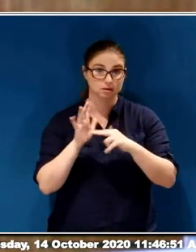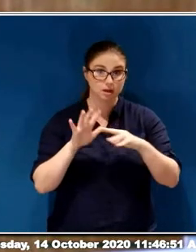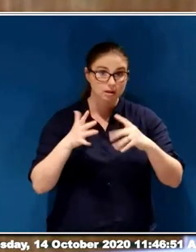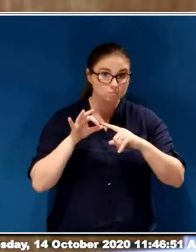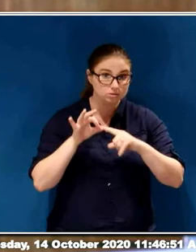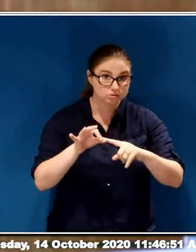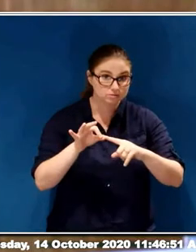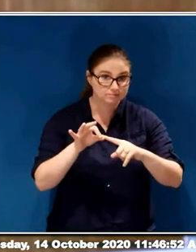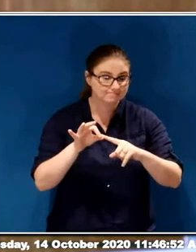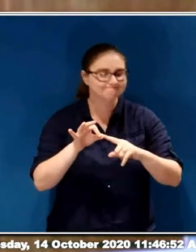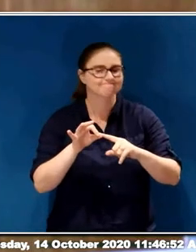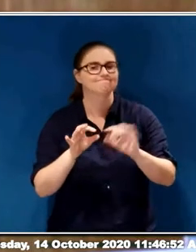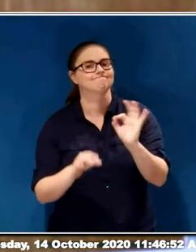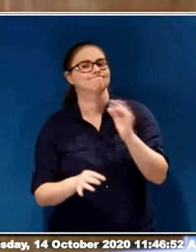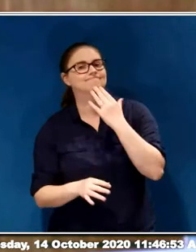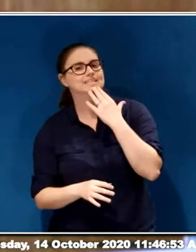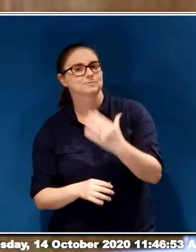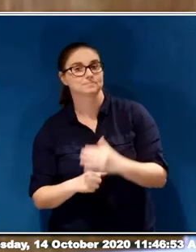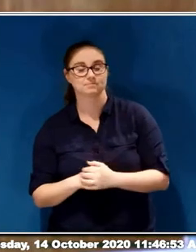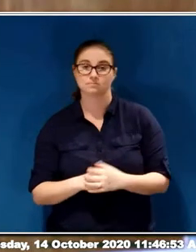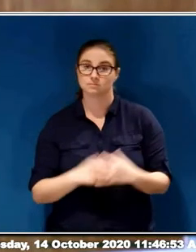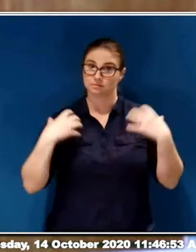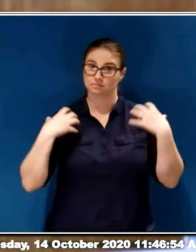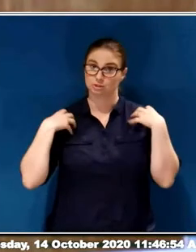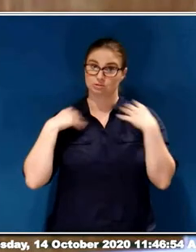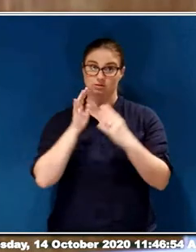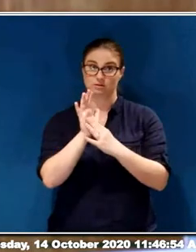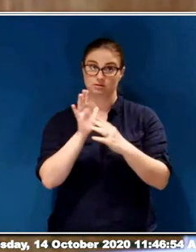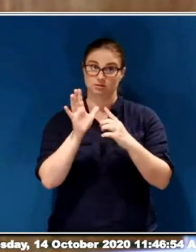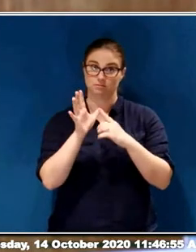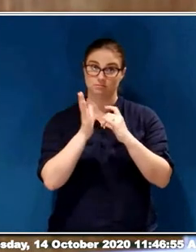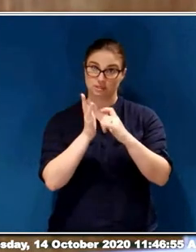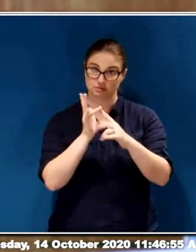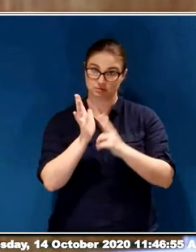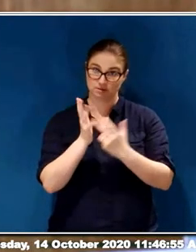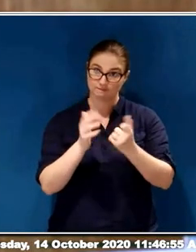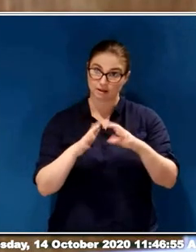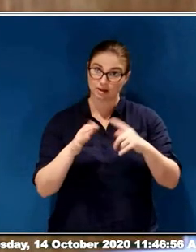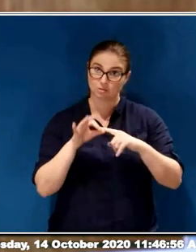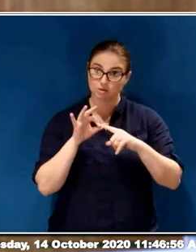And Commissioner Mason? Yes. I have one question.